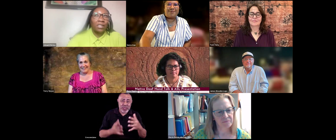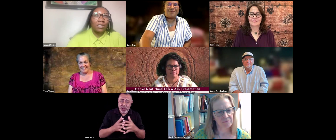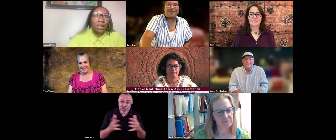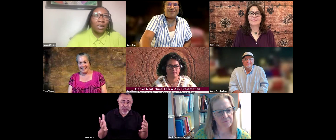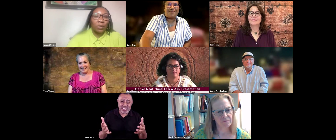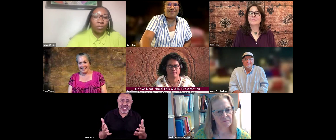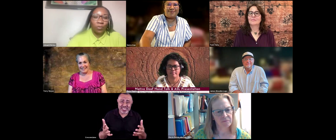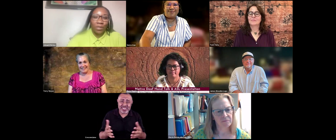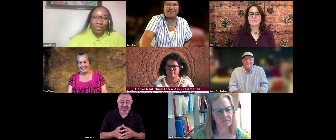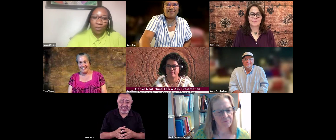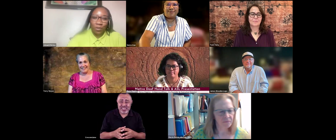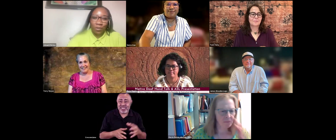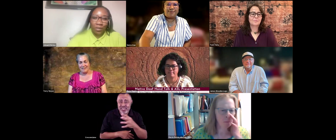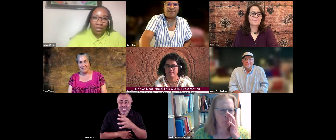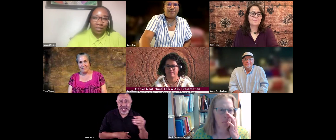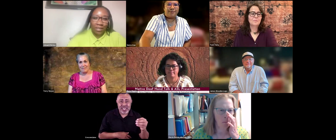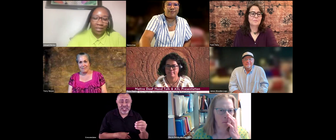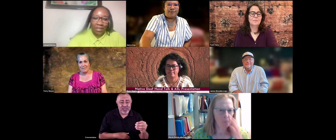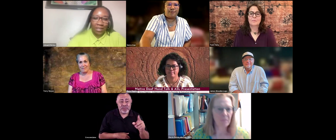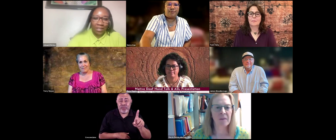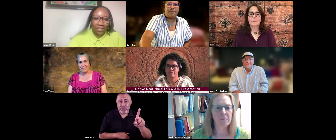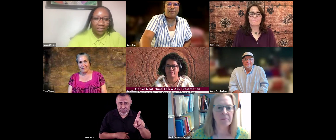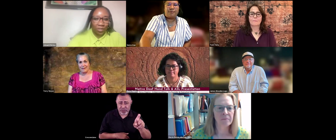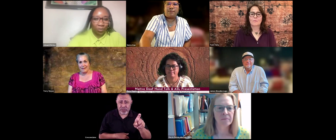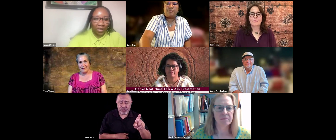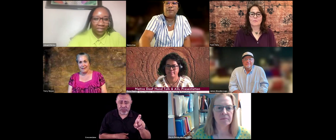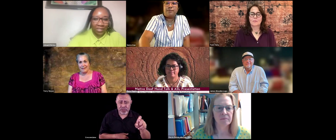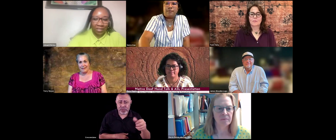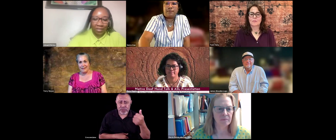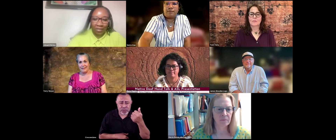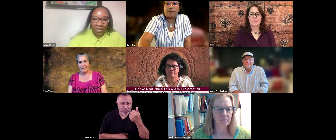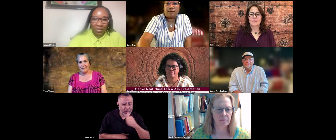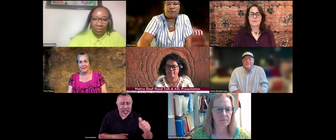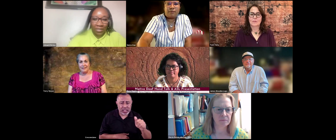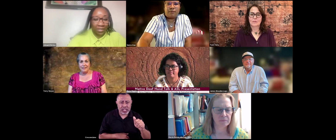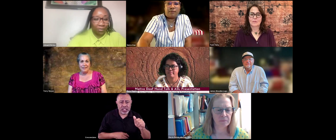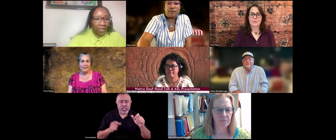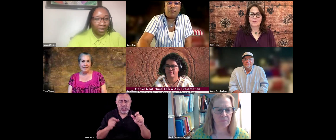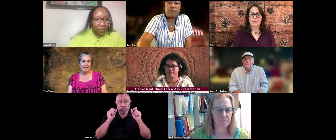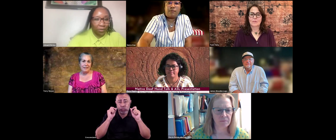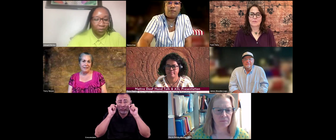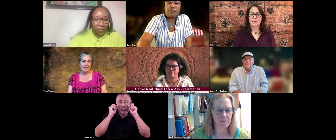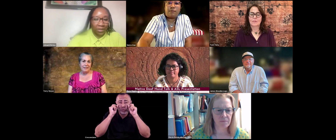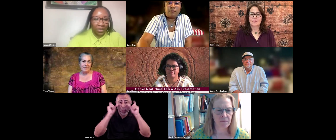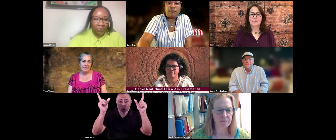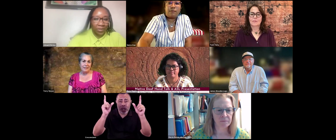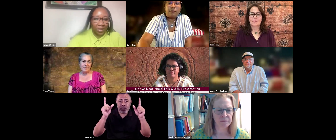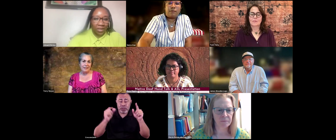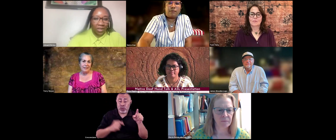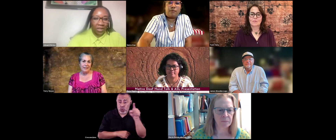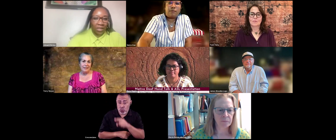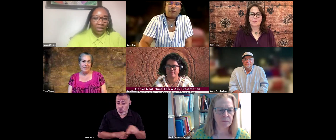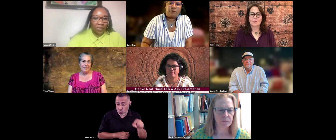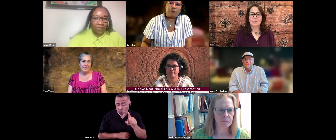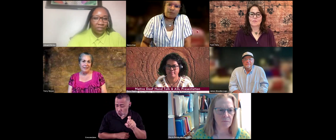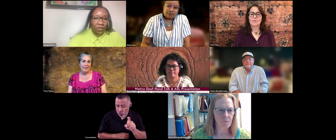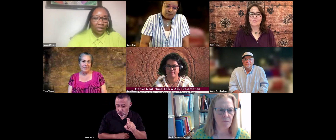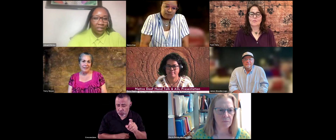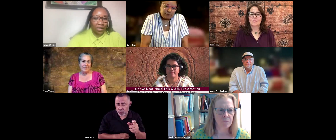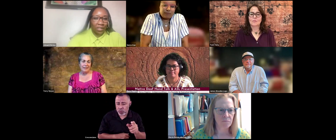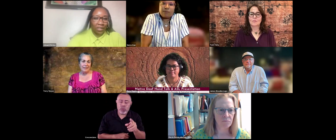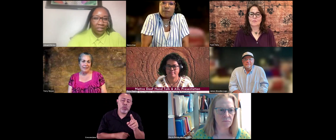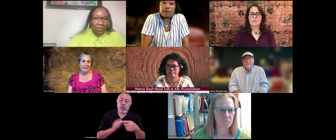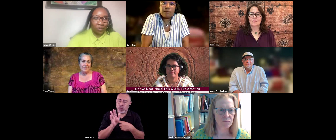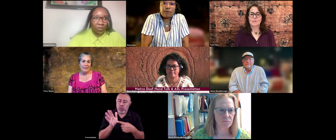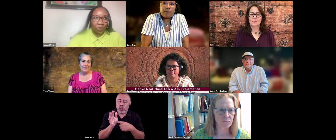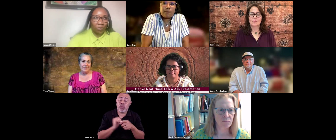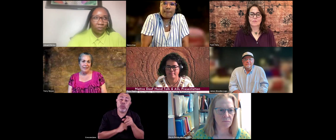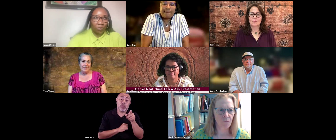And, was there? Anything surprising, I'd say for any of you, in starting.